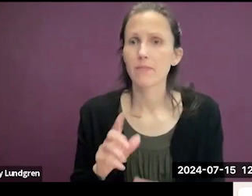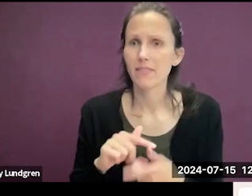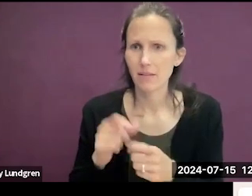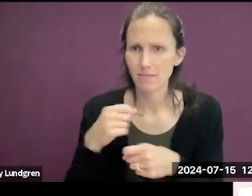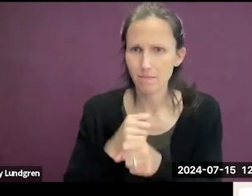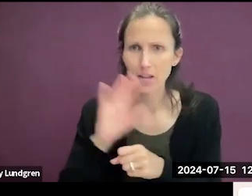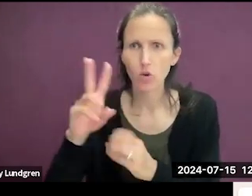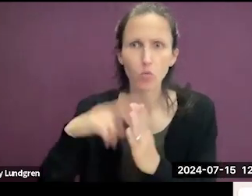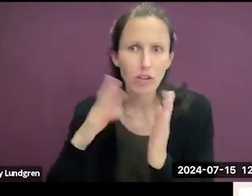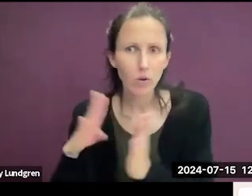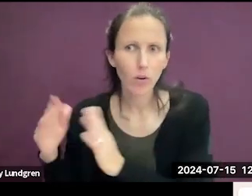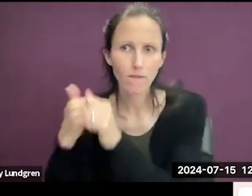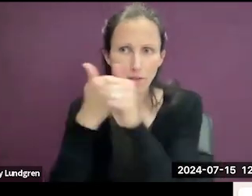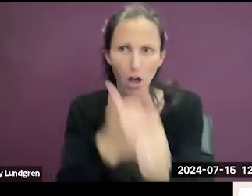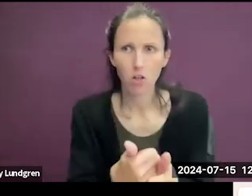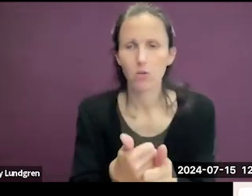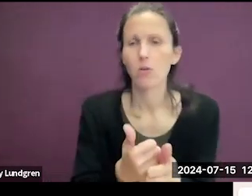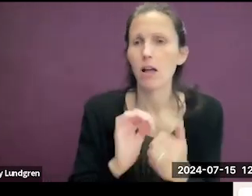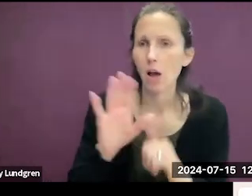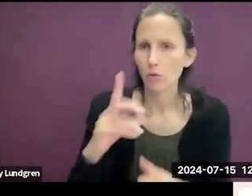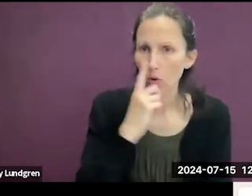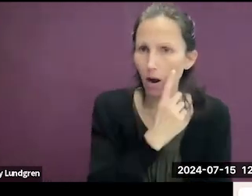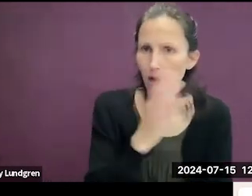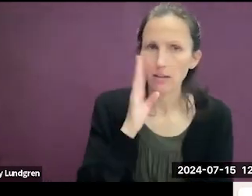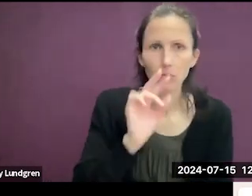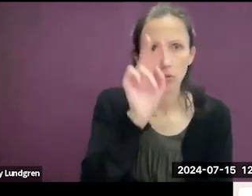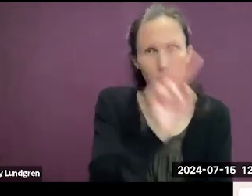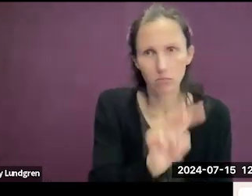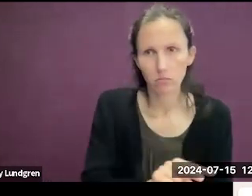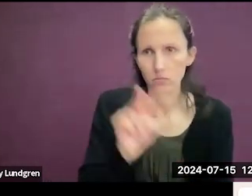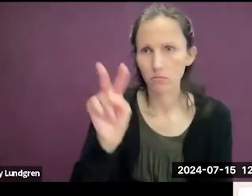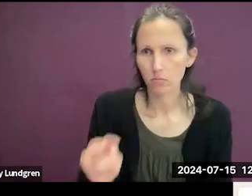that makes sense and is most logical for you and how you want the people seeing